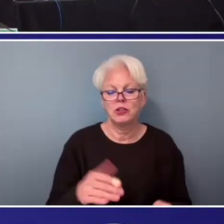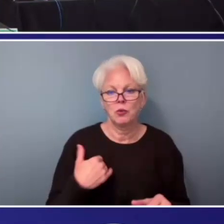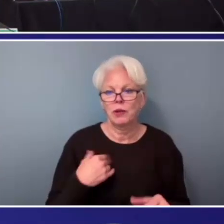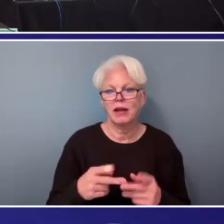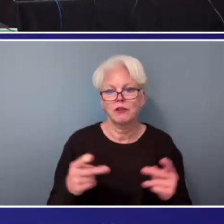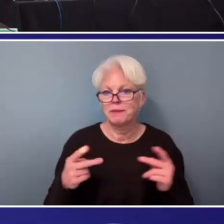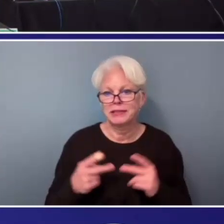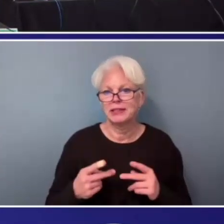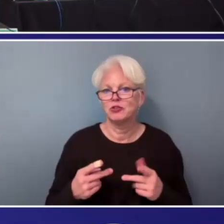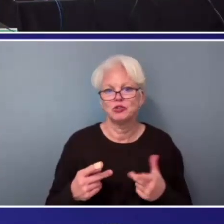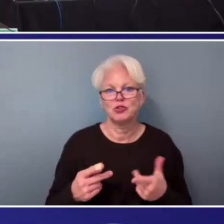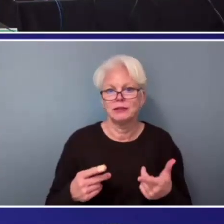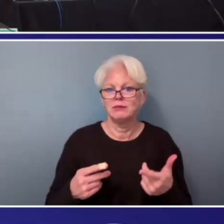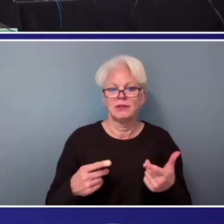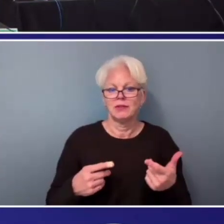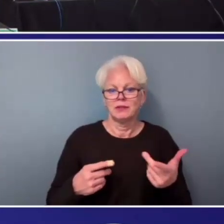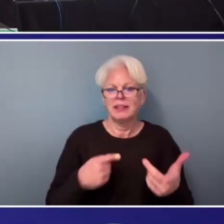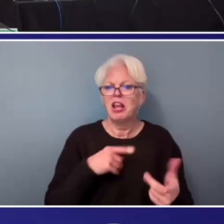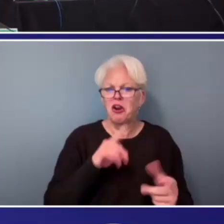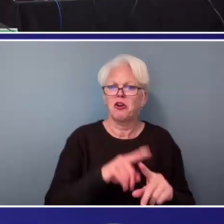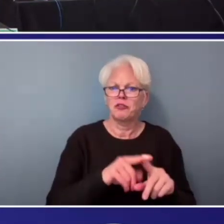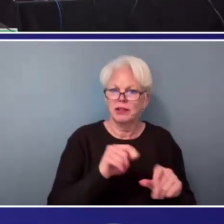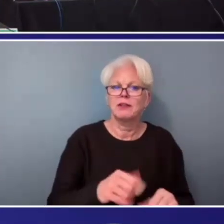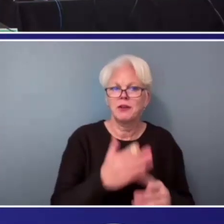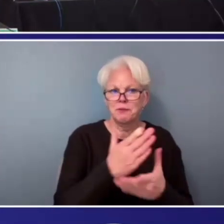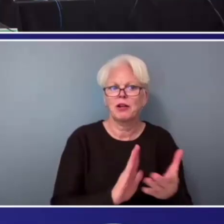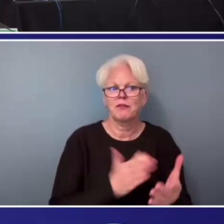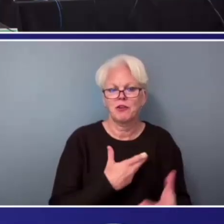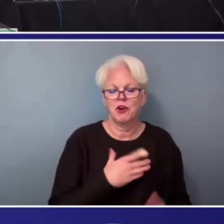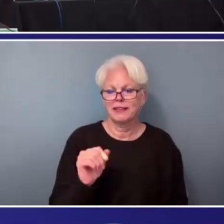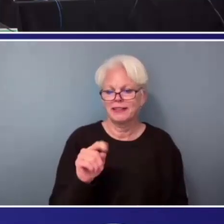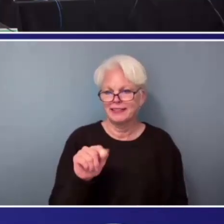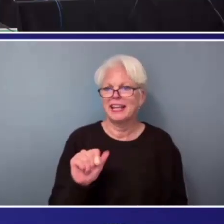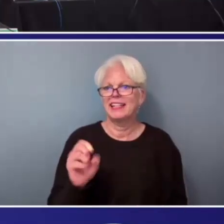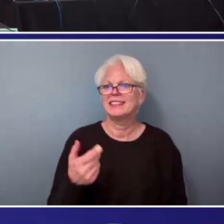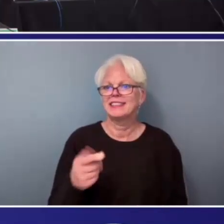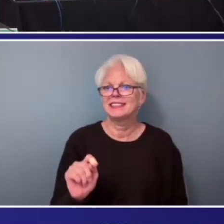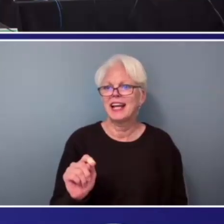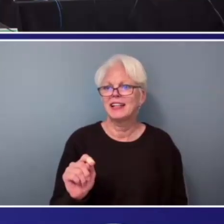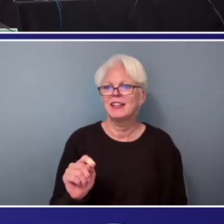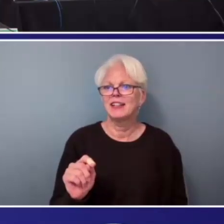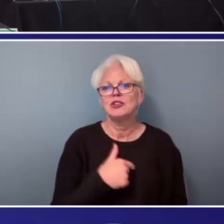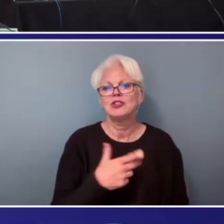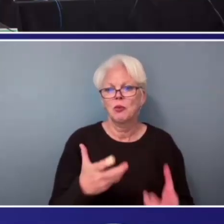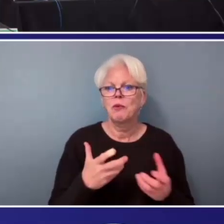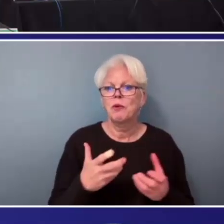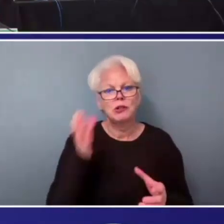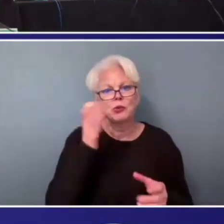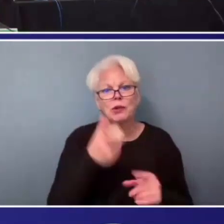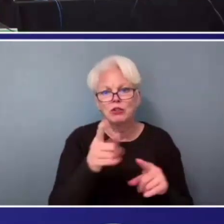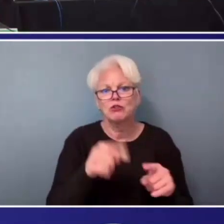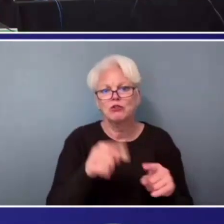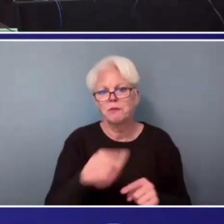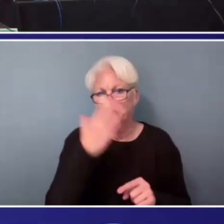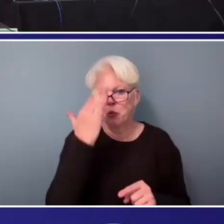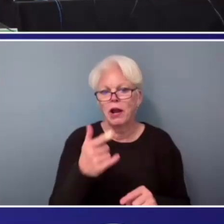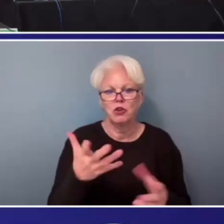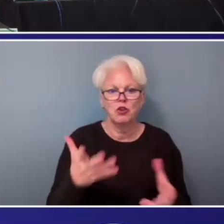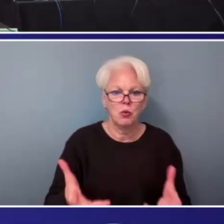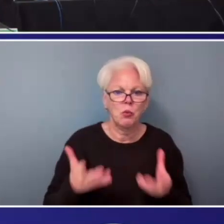reliable. Obviously, they're part of our data sets. So, you know, we just wanted to hear from you guys why you wanted to rely on them here.